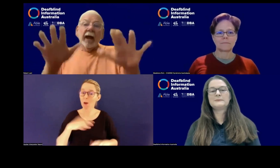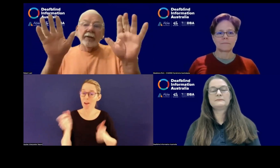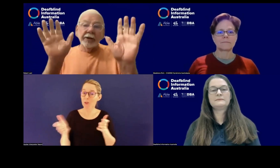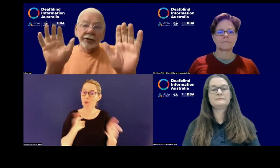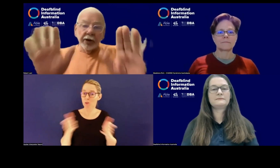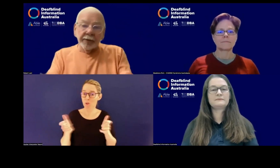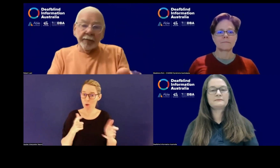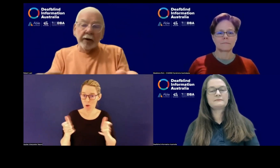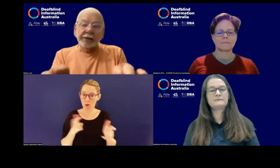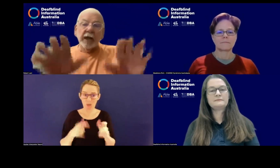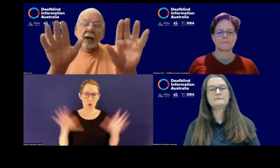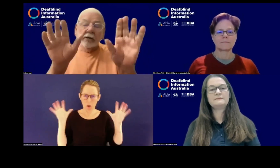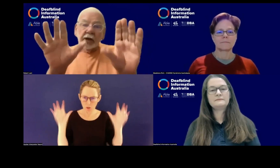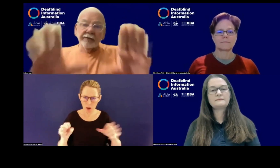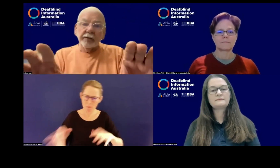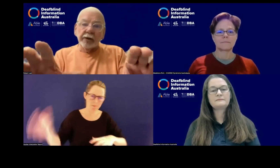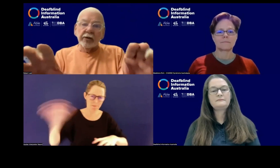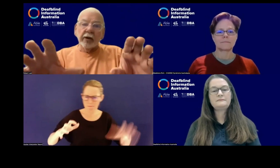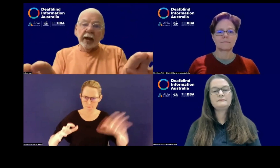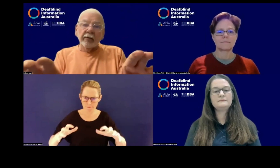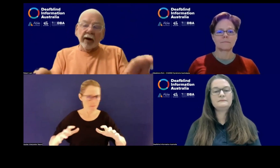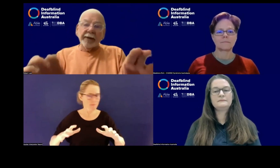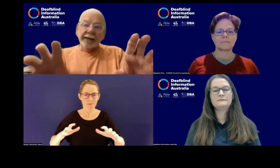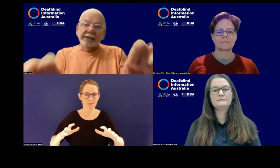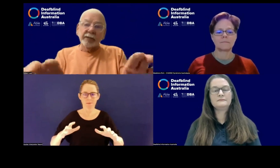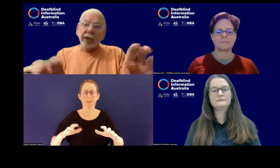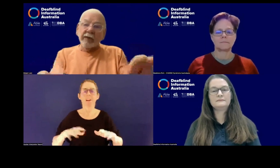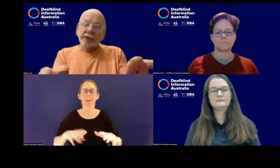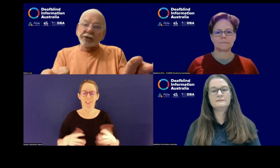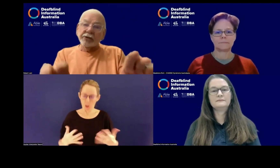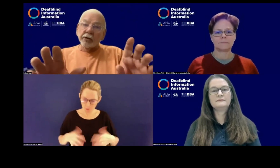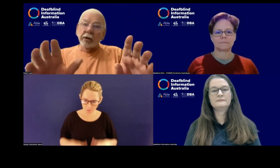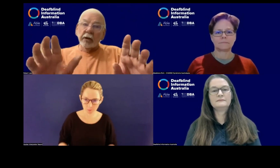And that you're not imposing, because often when you grab kids with low vision or who